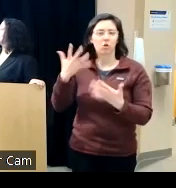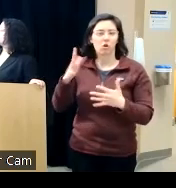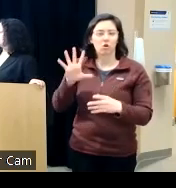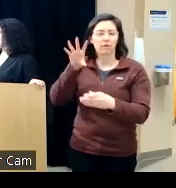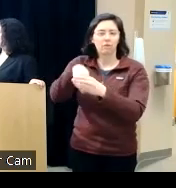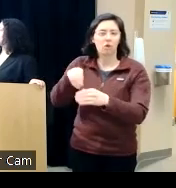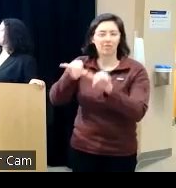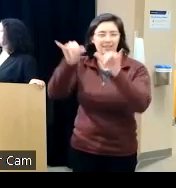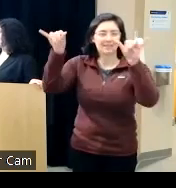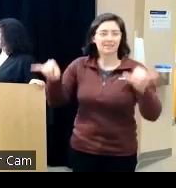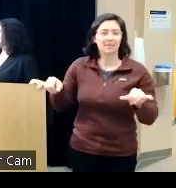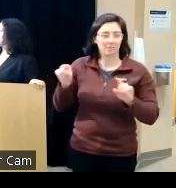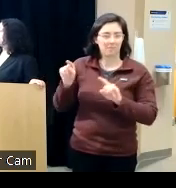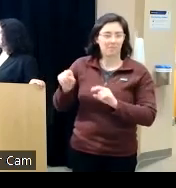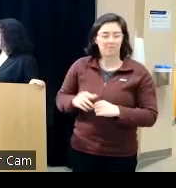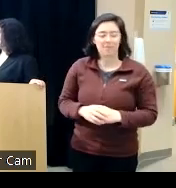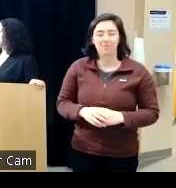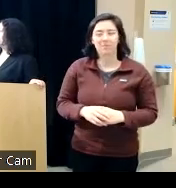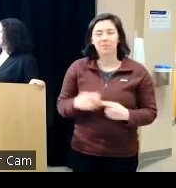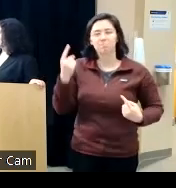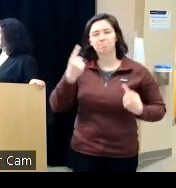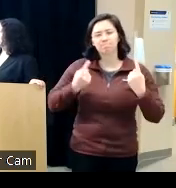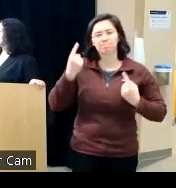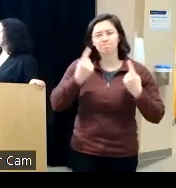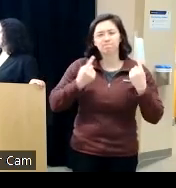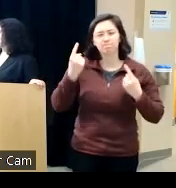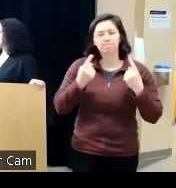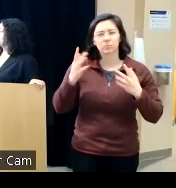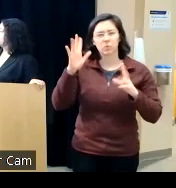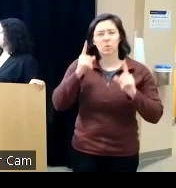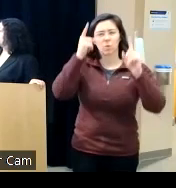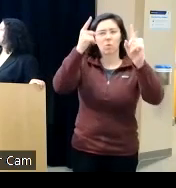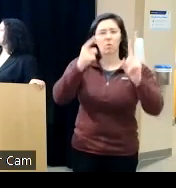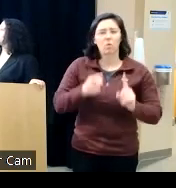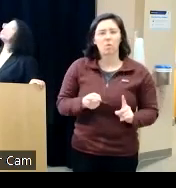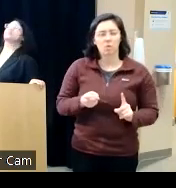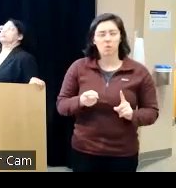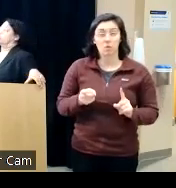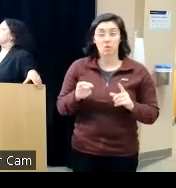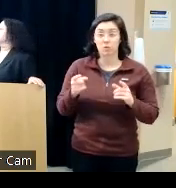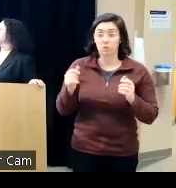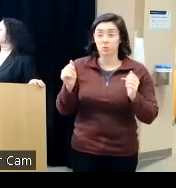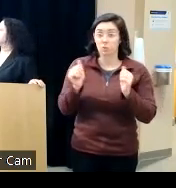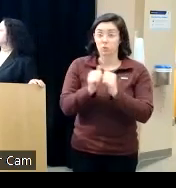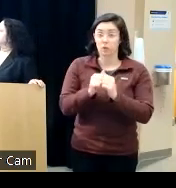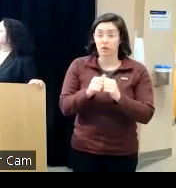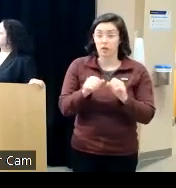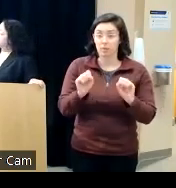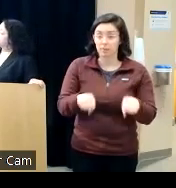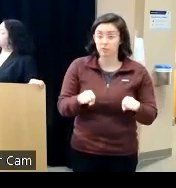in the system and just thinking about what the goals are in terms of potential either future